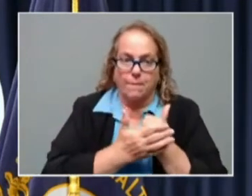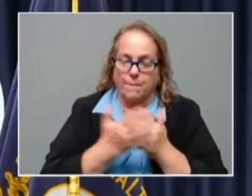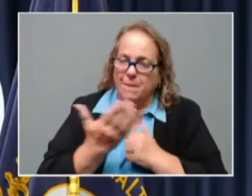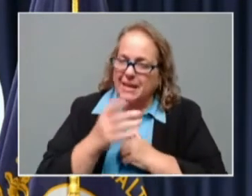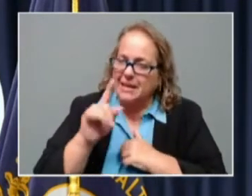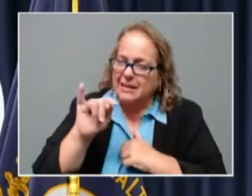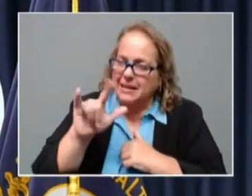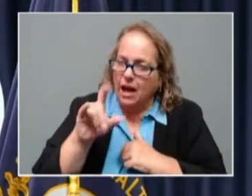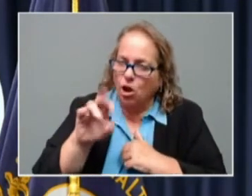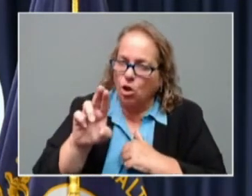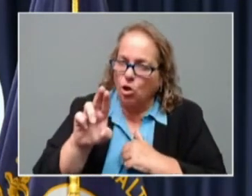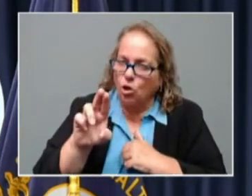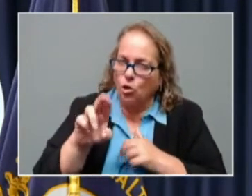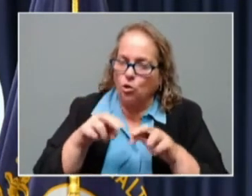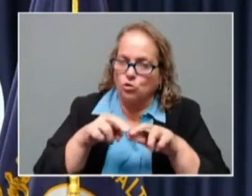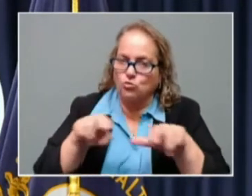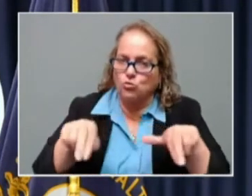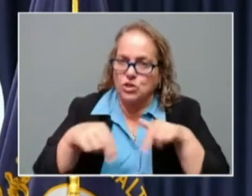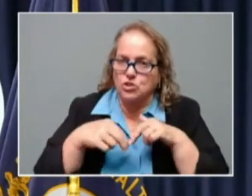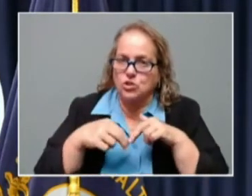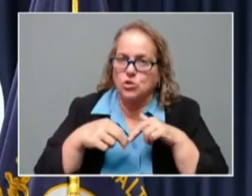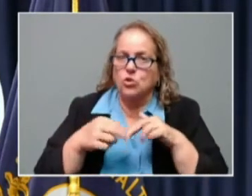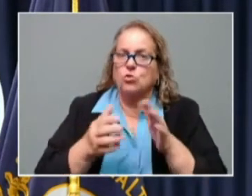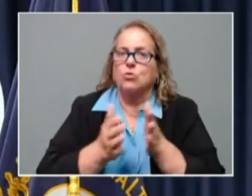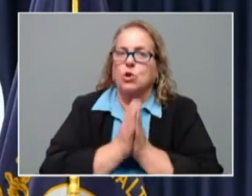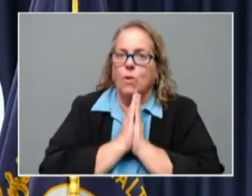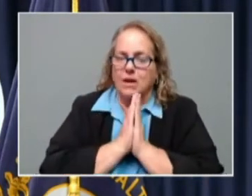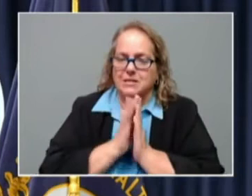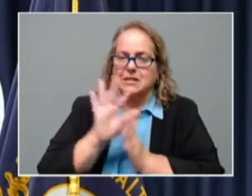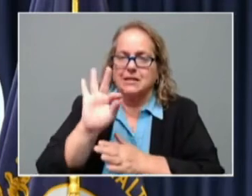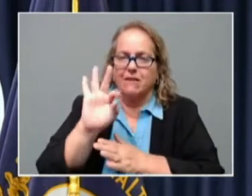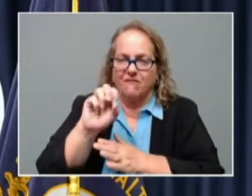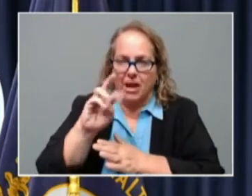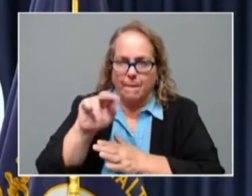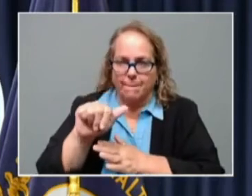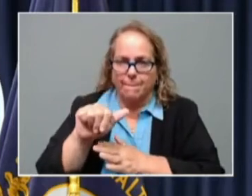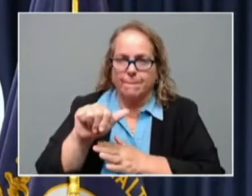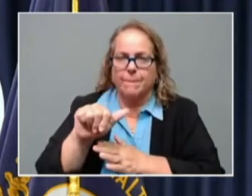requested the famous strike team. Um, and and does not have a monoclonal team